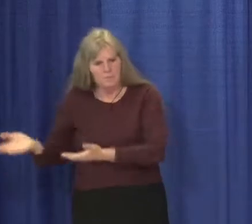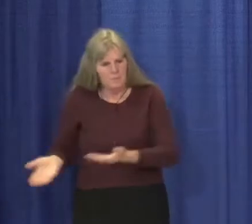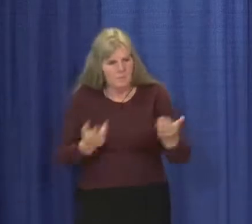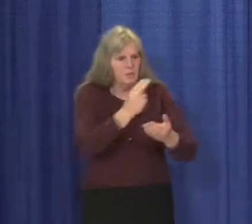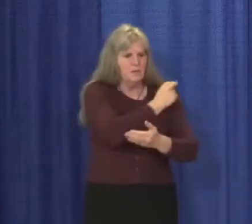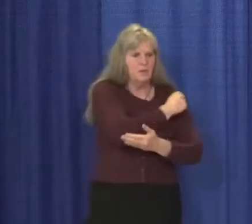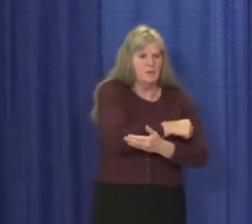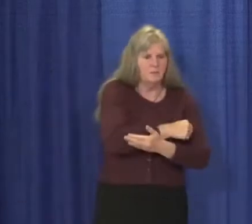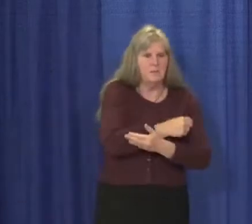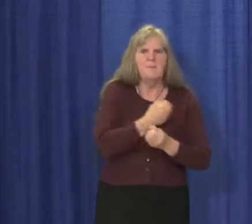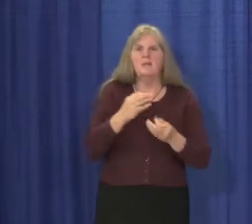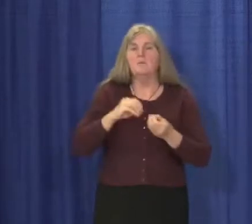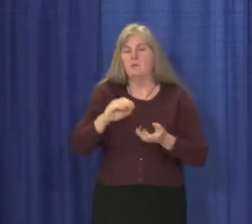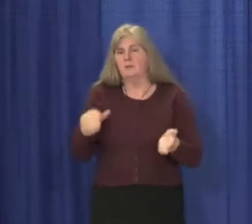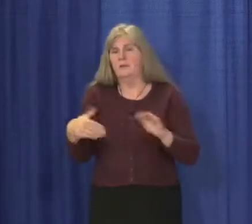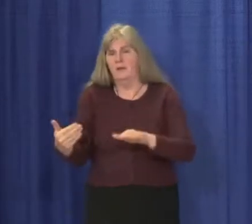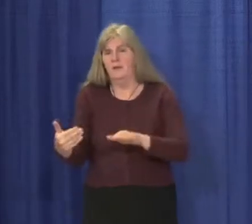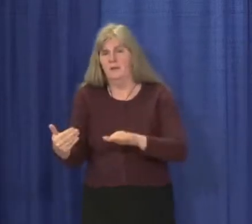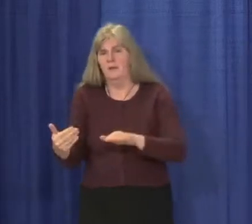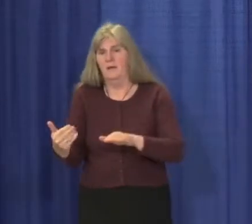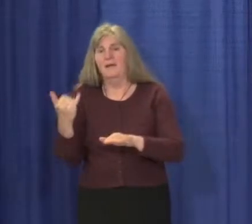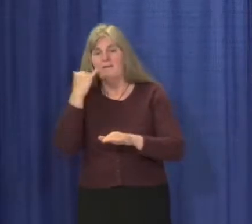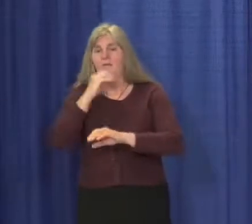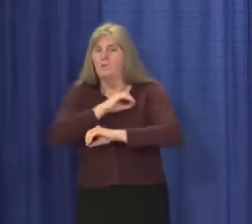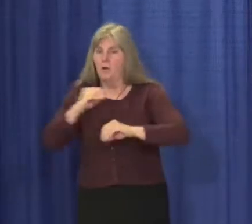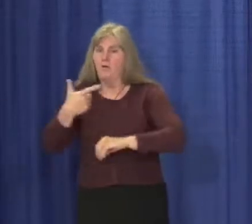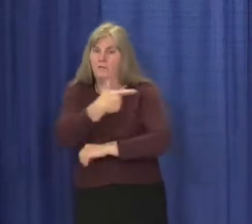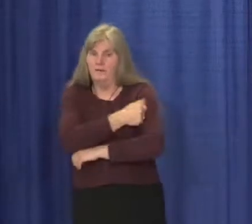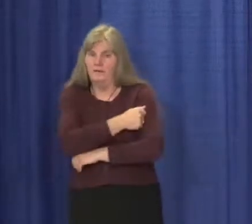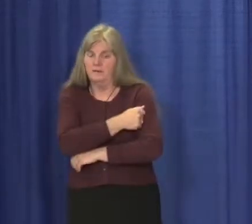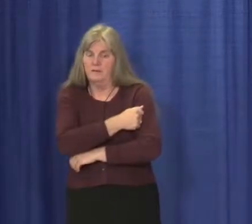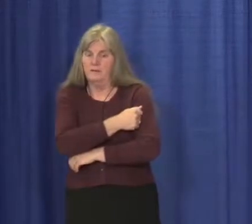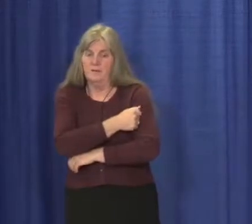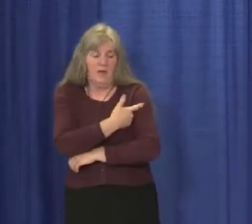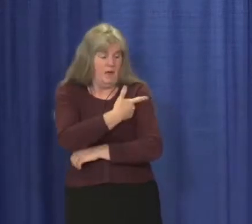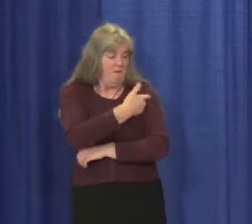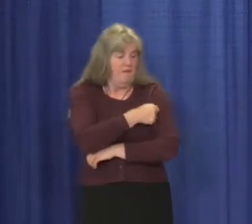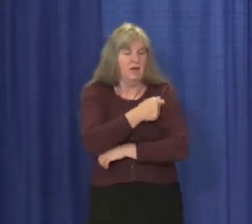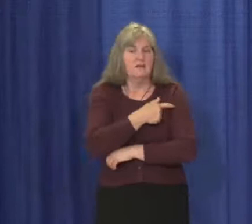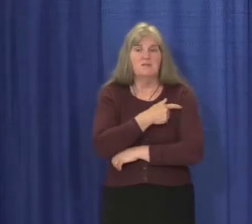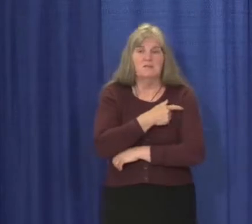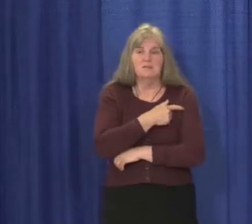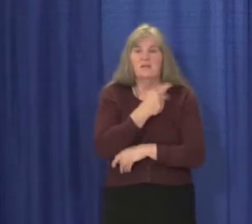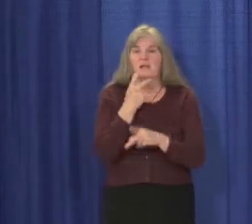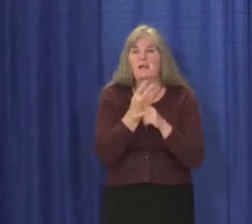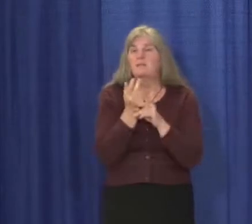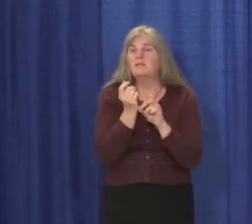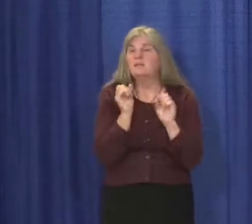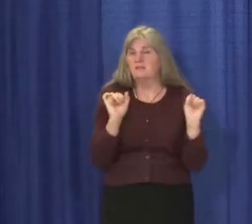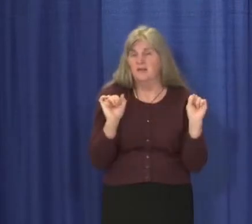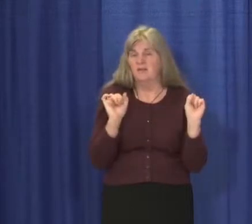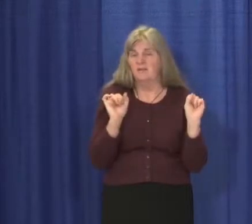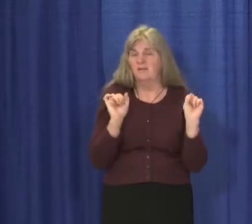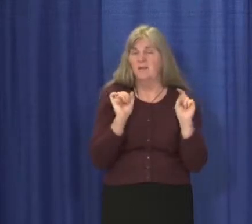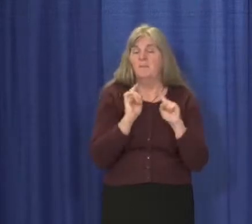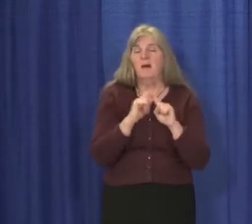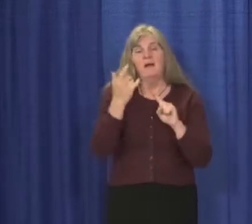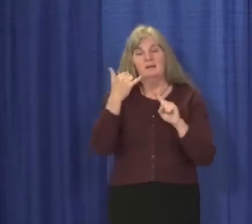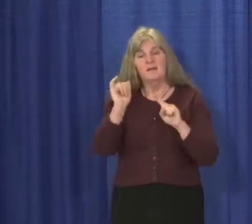deaths. Vaccine has saved us from a worse Babe at the remaining number of people susceptible to